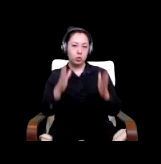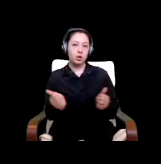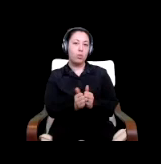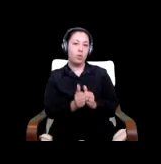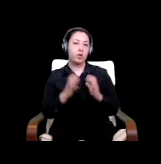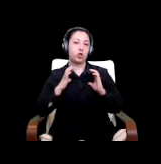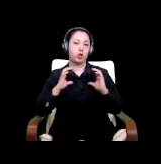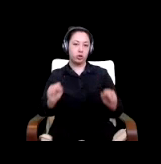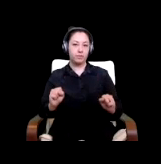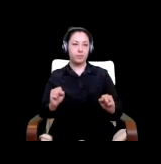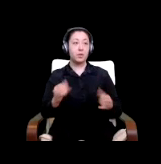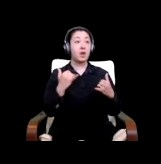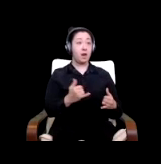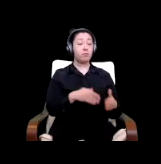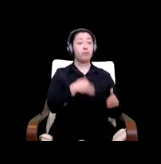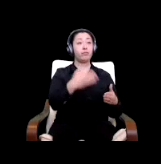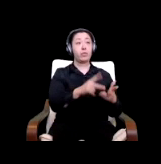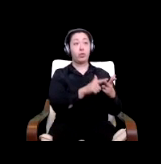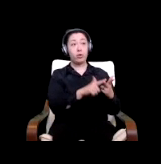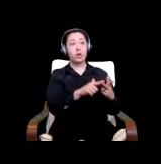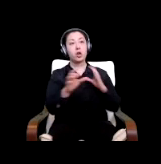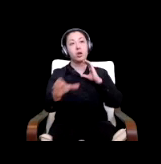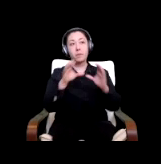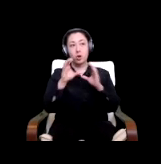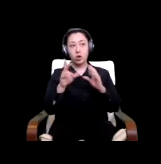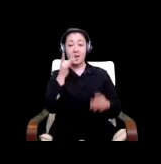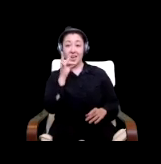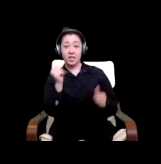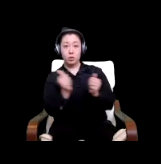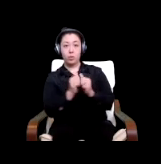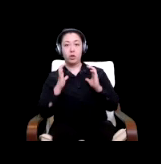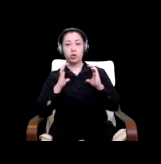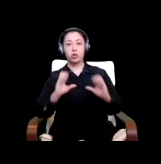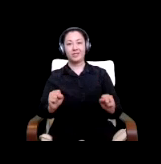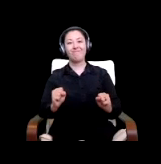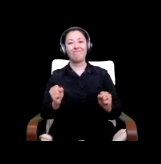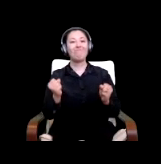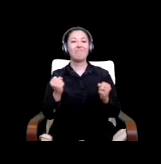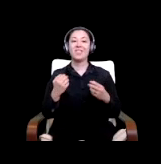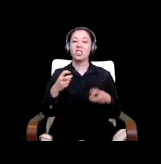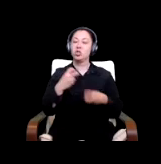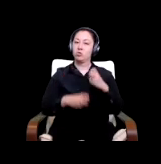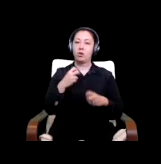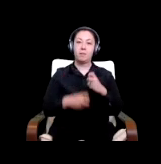Kids with CHARGE have difficulty often with communication in part due to the sensory loss